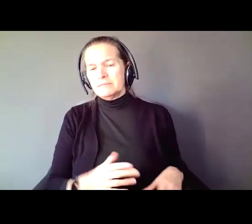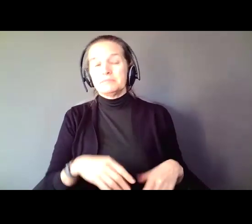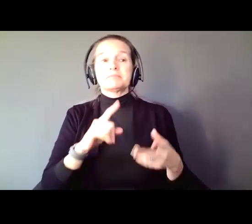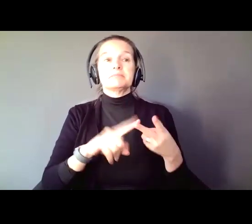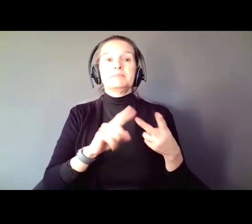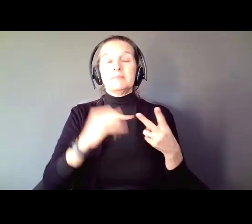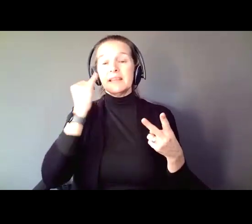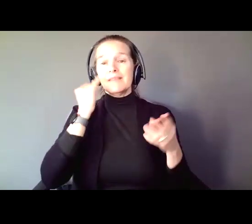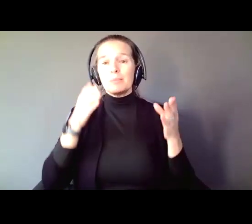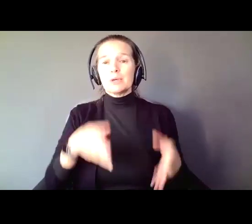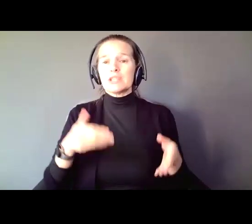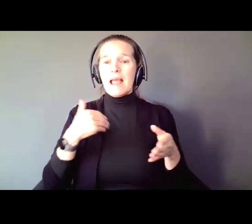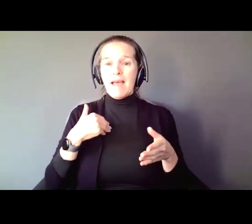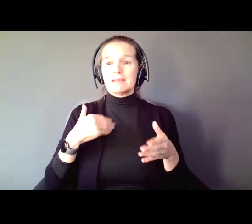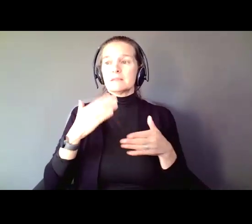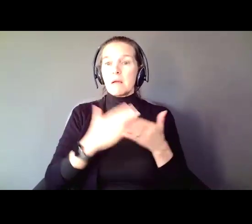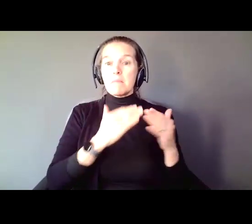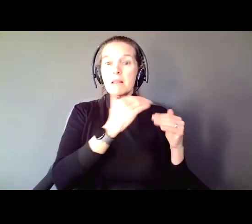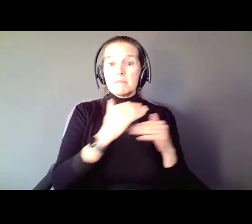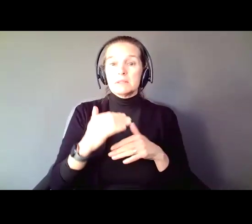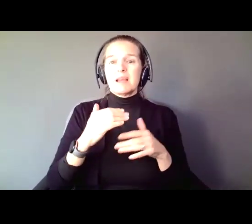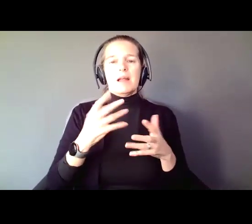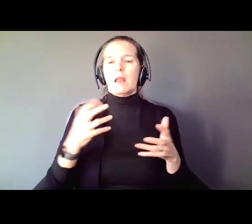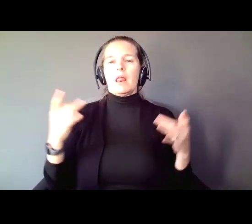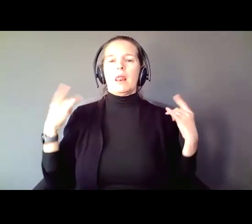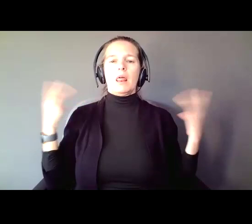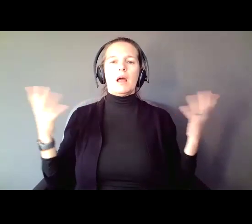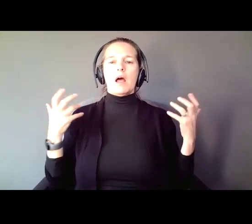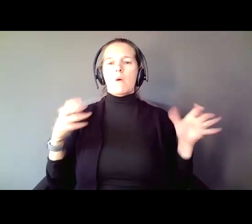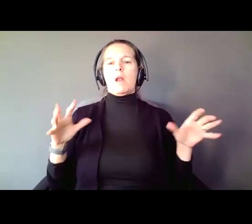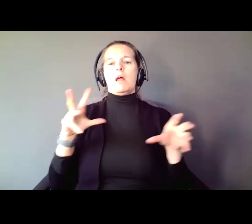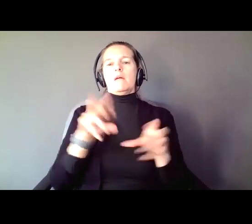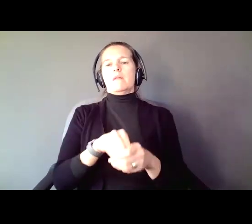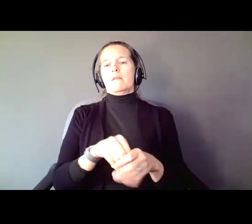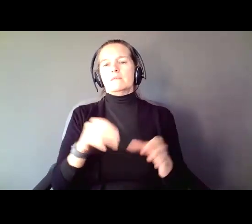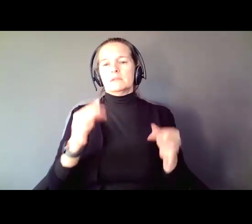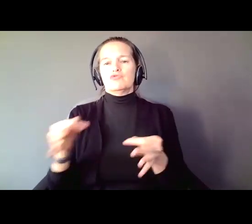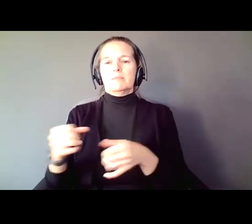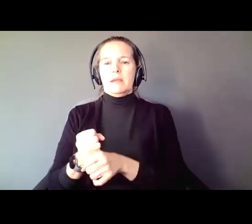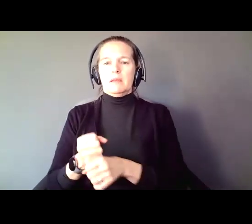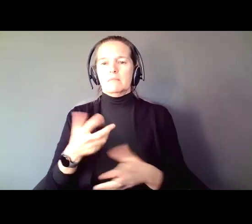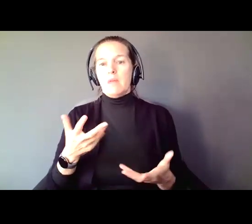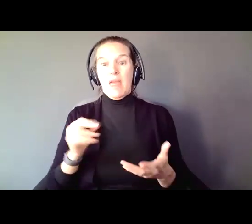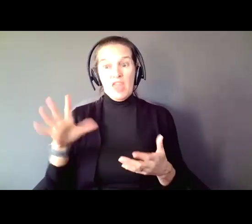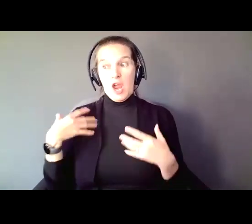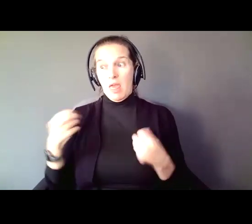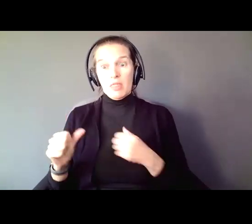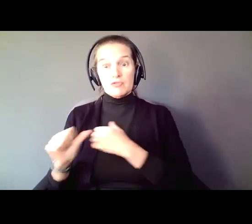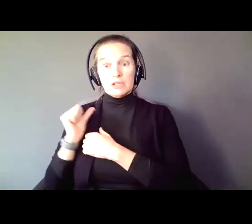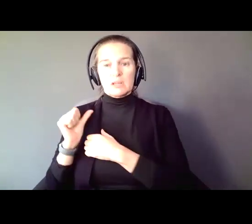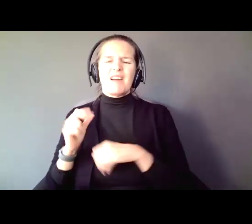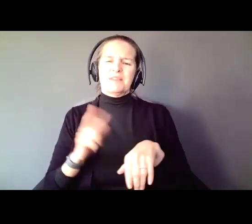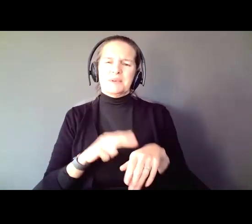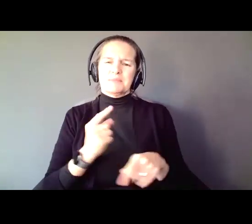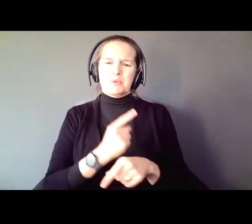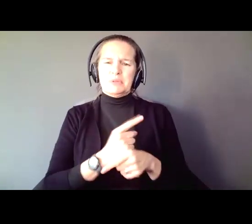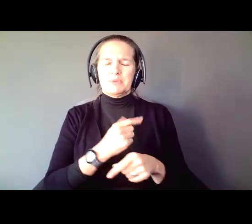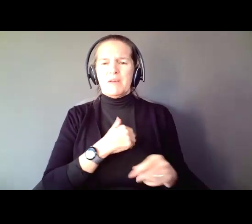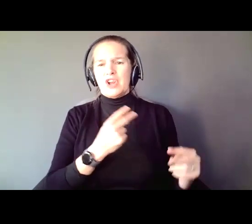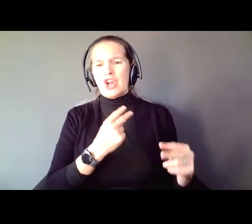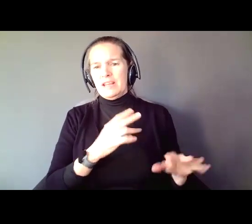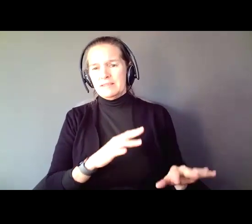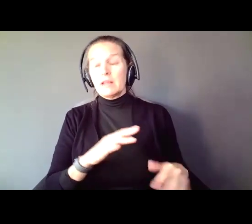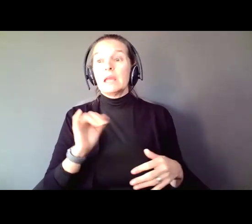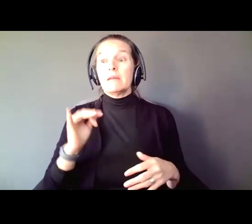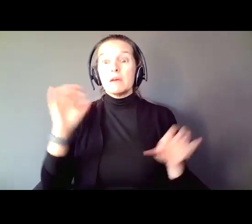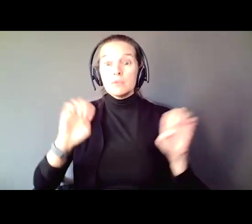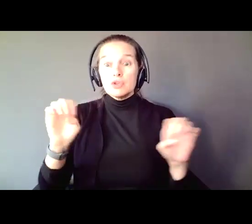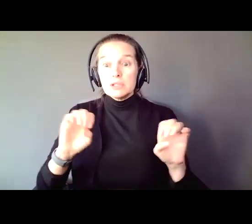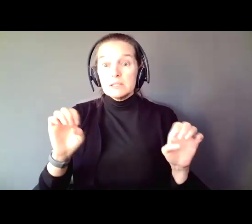wish to take part in the decision making process and is putting his or her health at risk, of course guardianship is appropriate. In emergency situations, when there is no-one available to help, a temporary